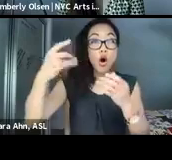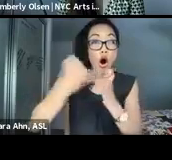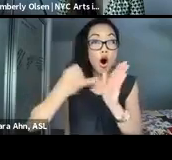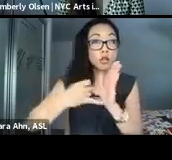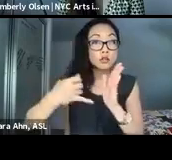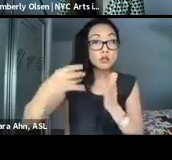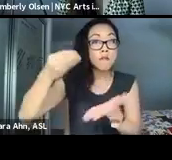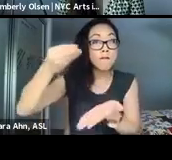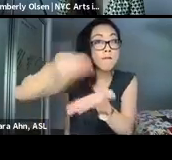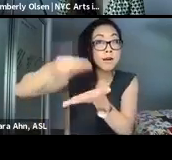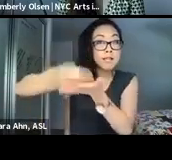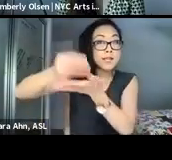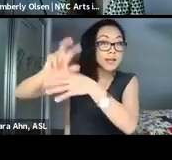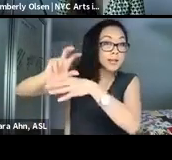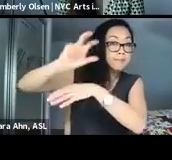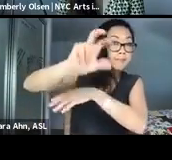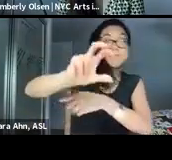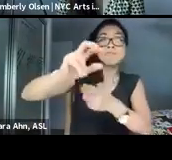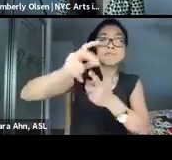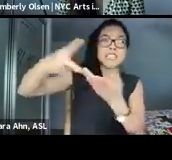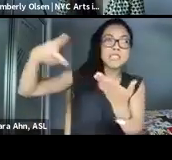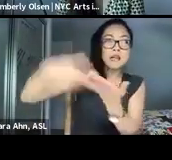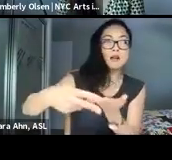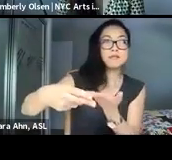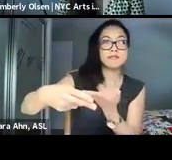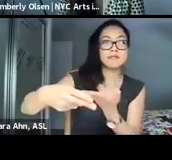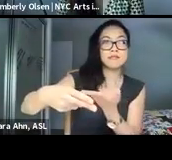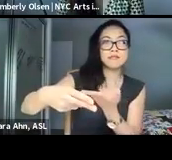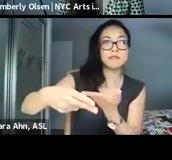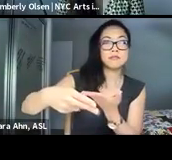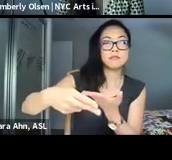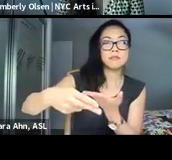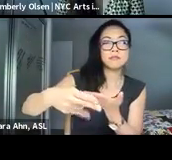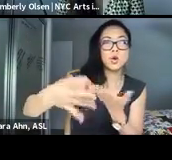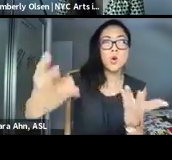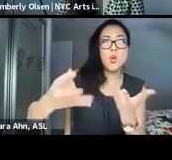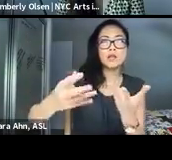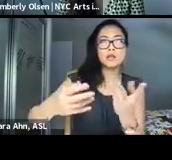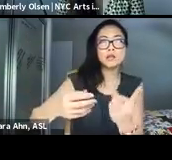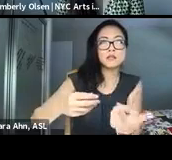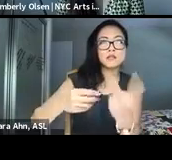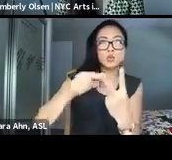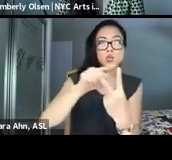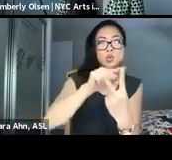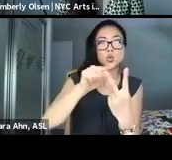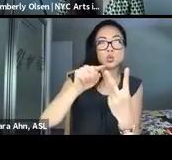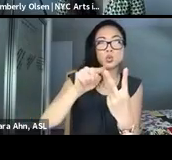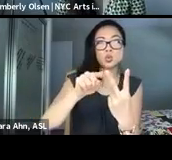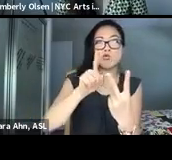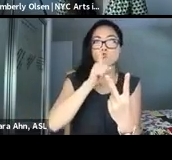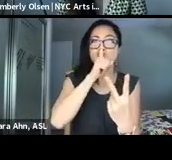simultaneously. I think if we collect those question, those very, very important questions,